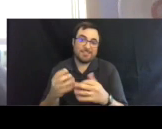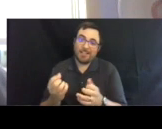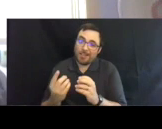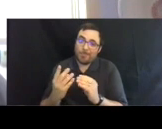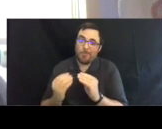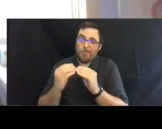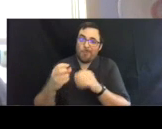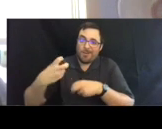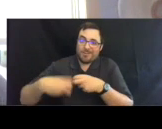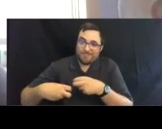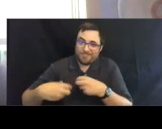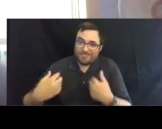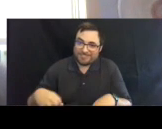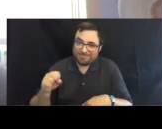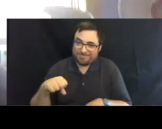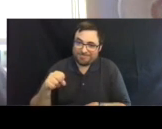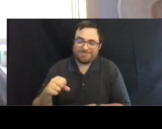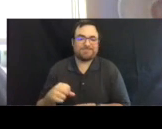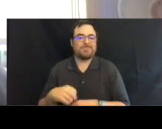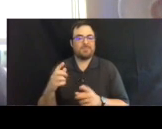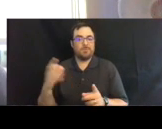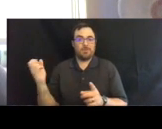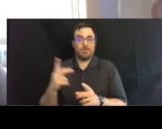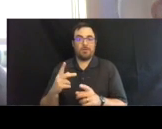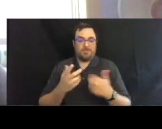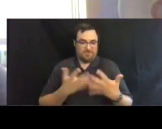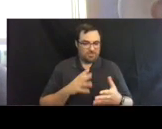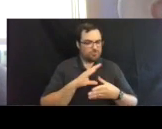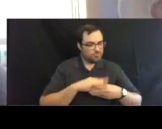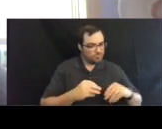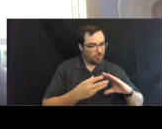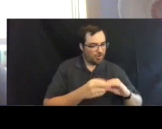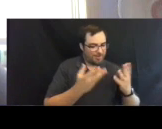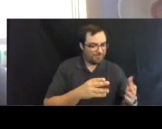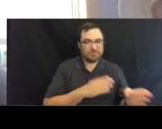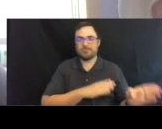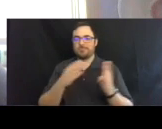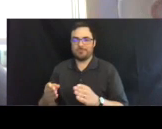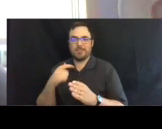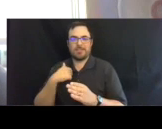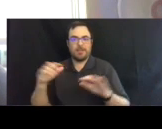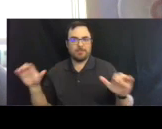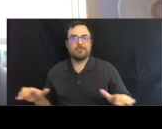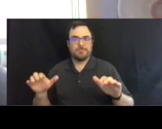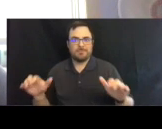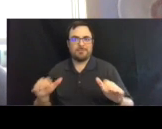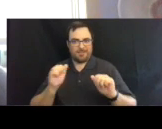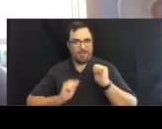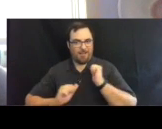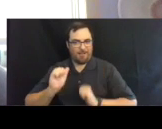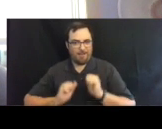tell the story once and then we go back and act out the parts, he gets a chance to story retell. And remember